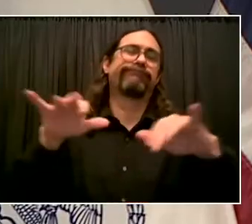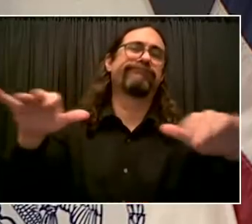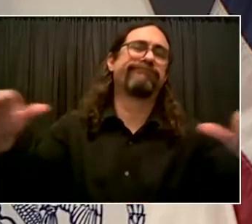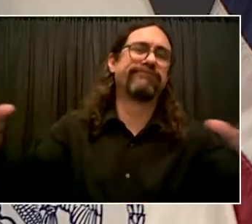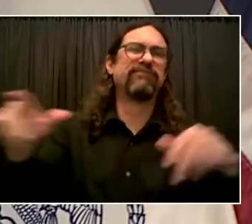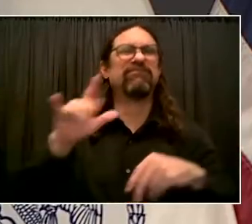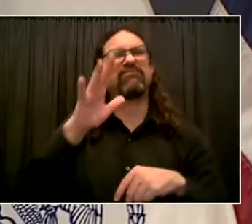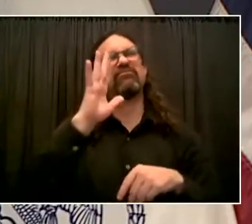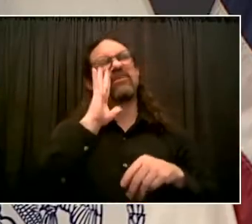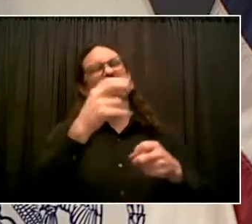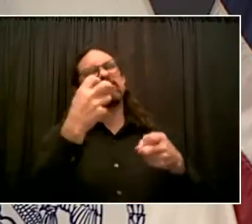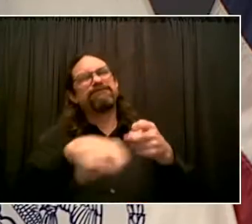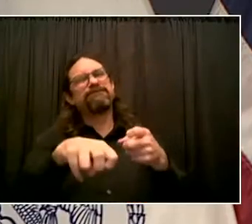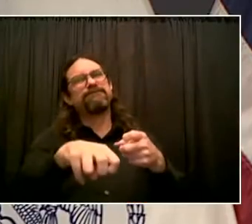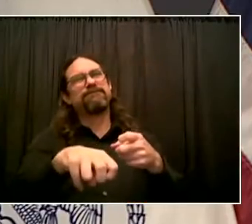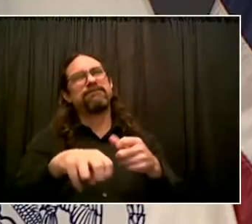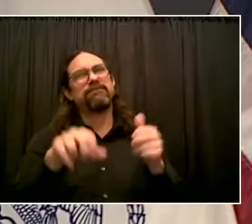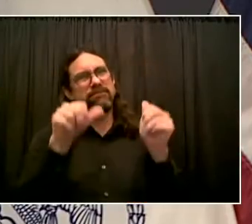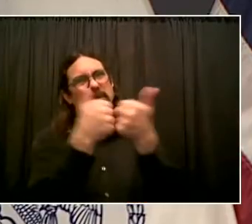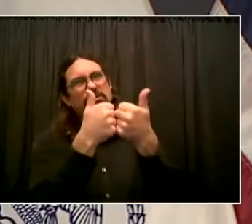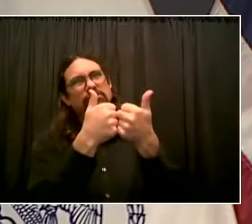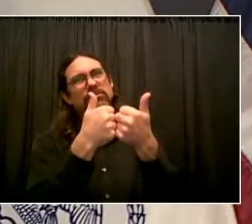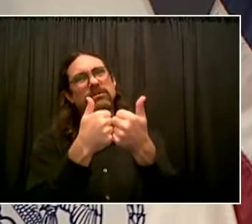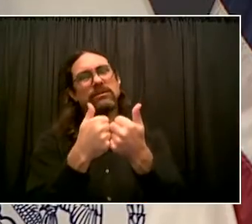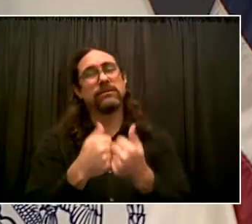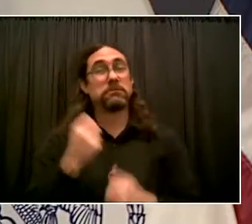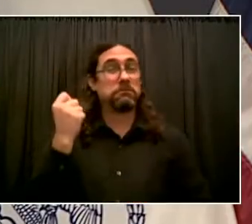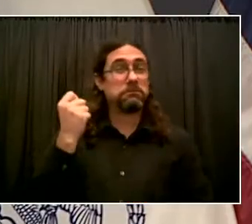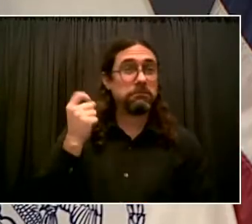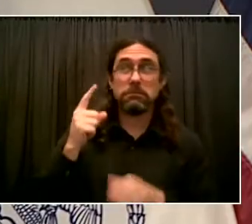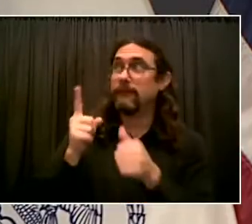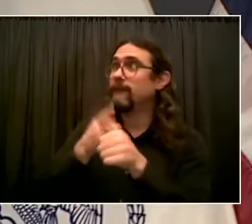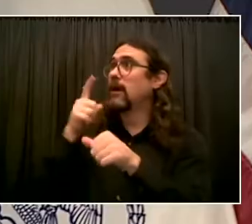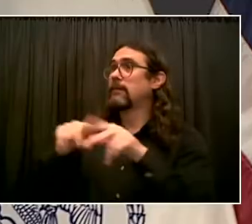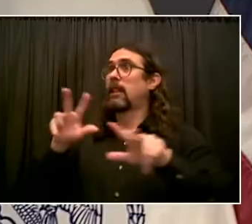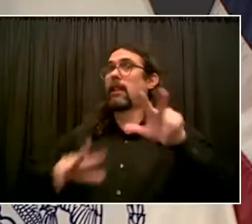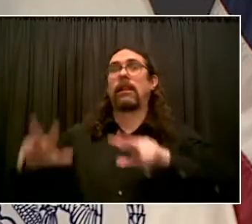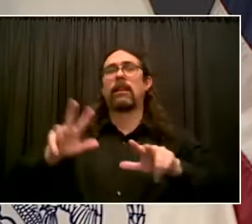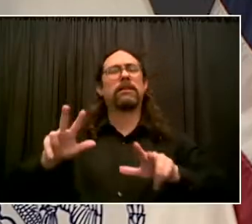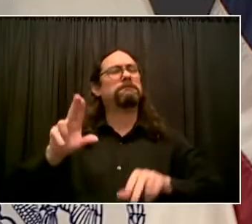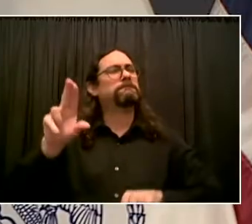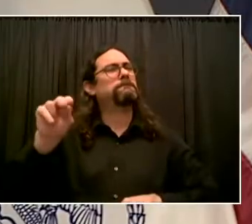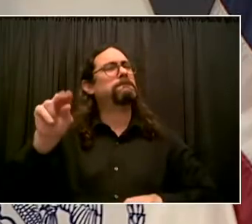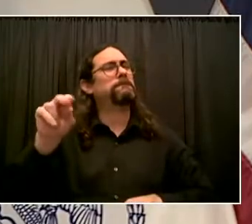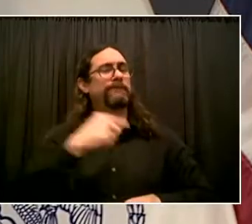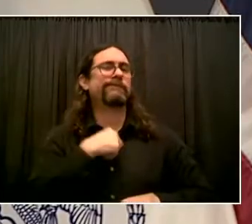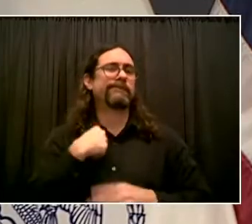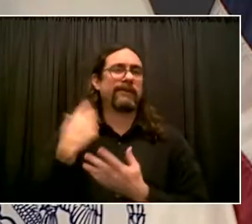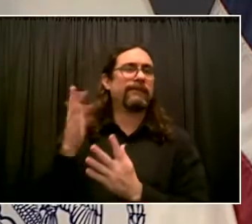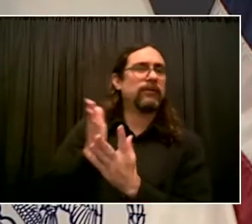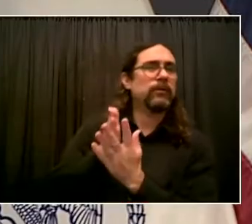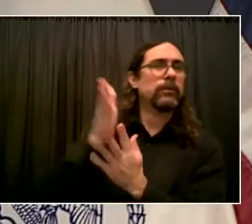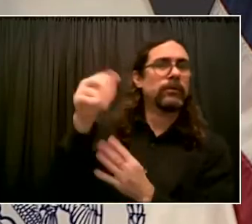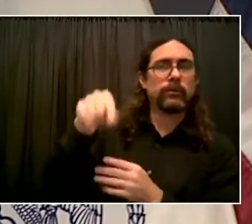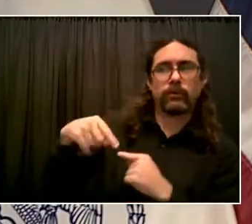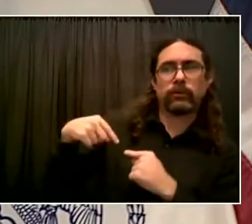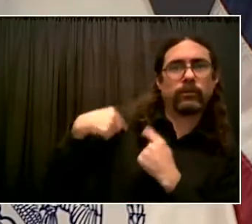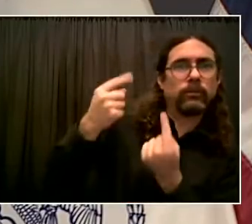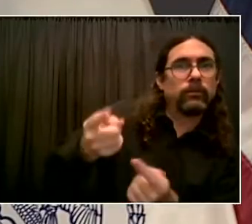A RULE REAL CHALLENGE.